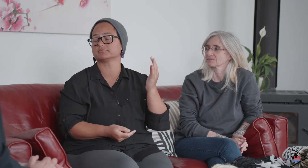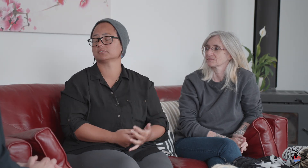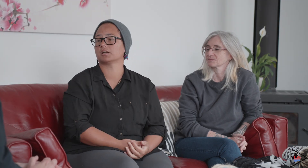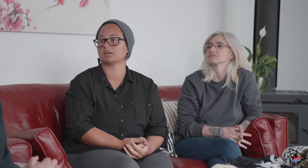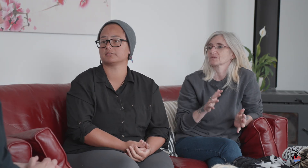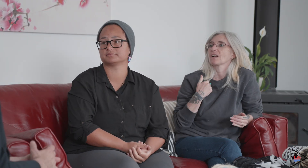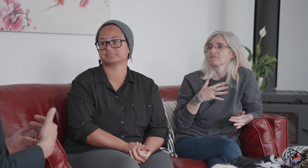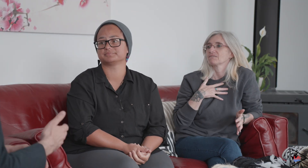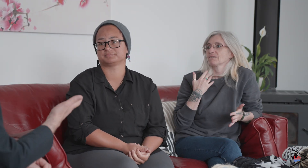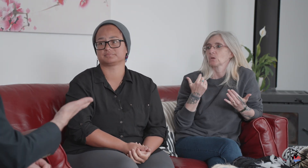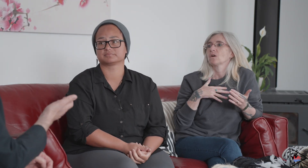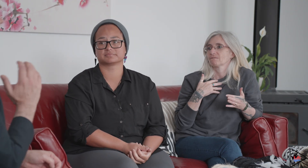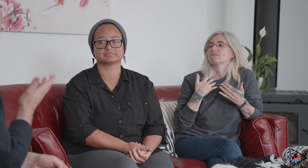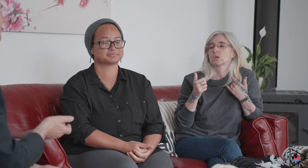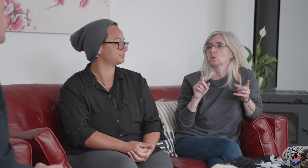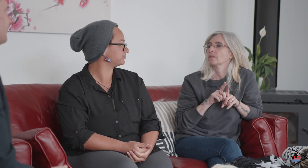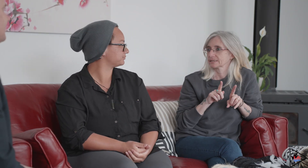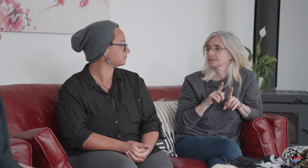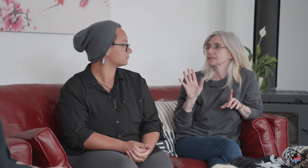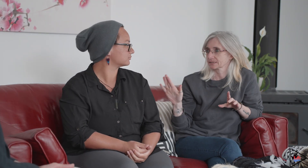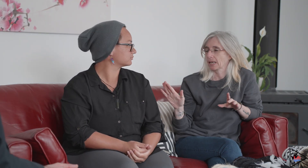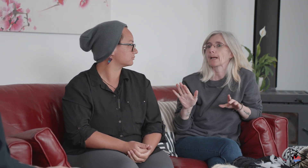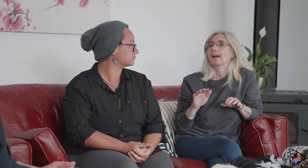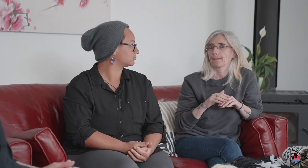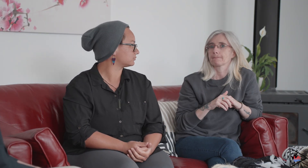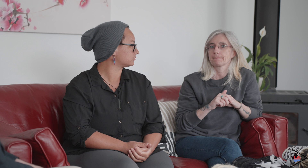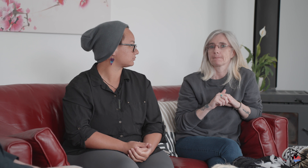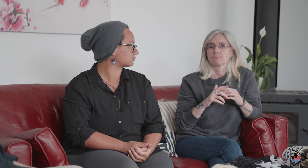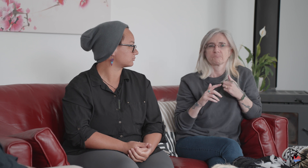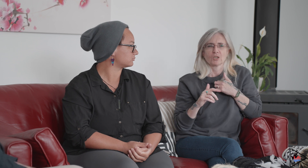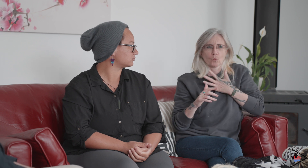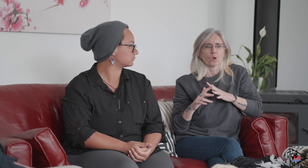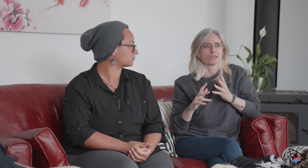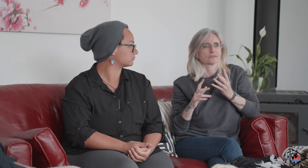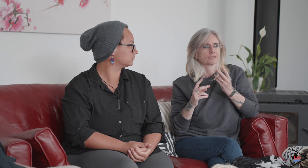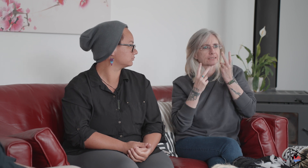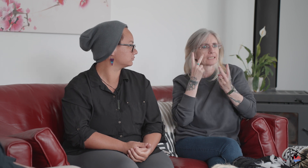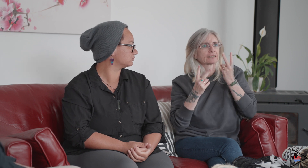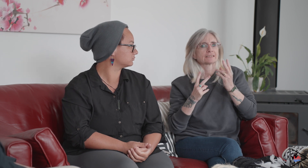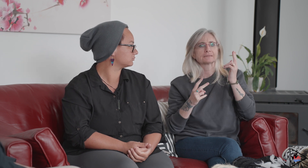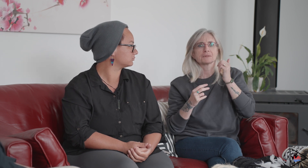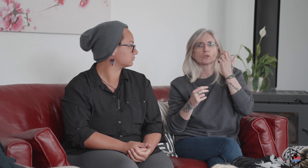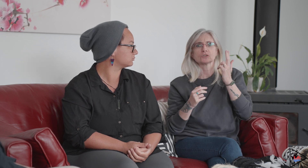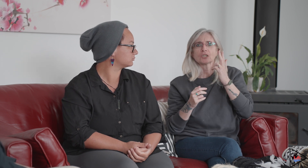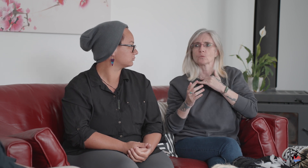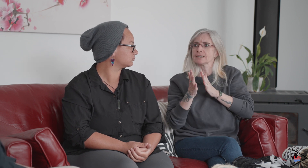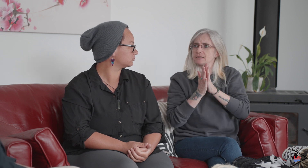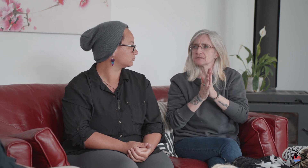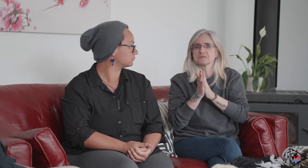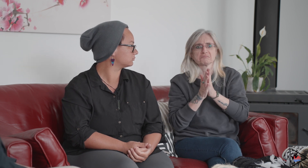and a whole range of things. Yeah. And I feel the same as Ngawaiata. I want to see Māori Deaf people